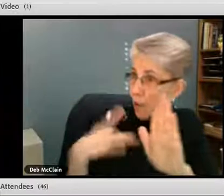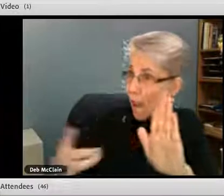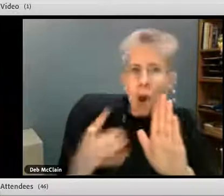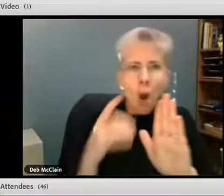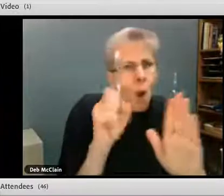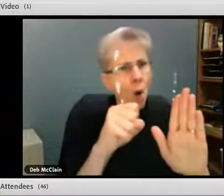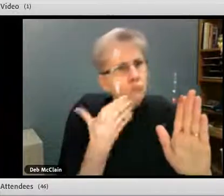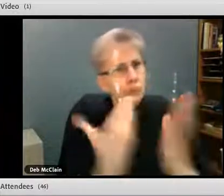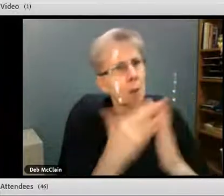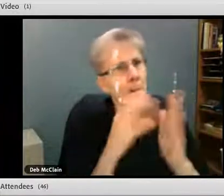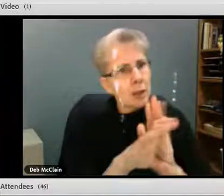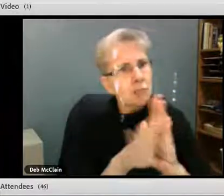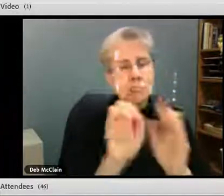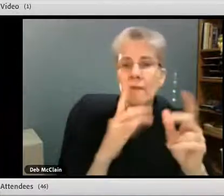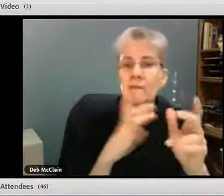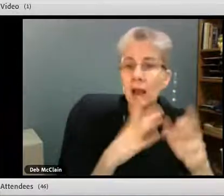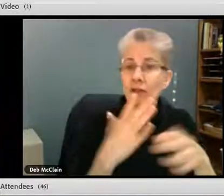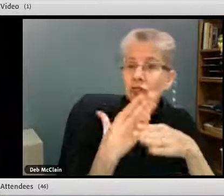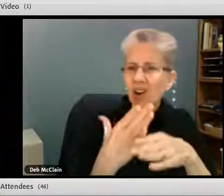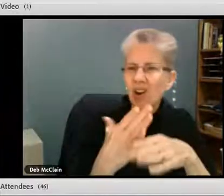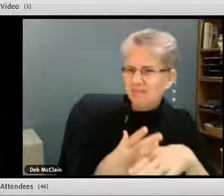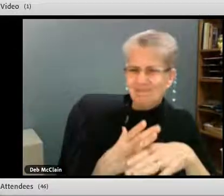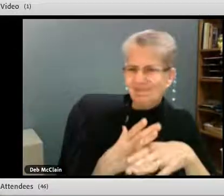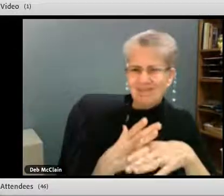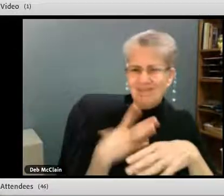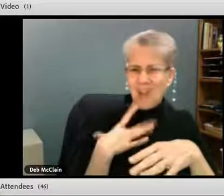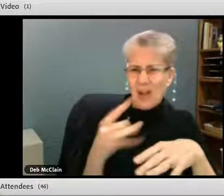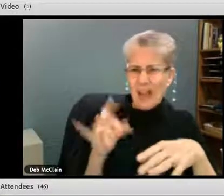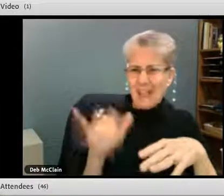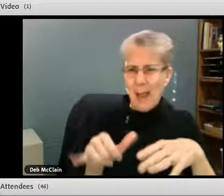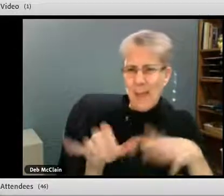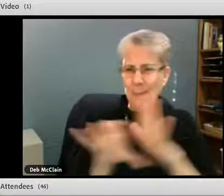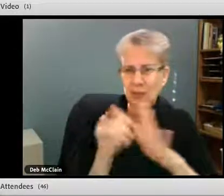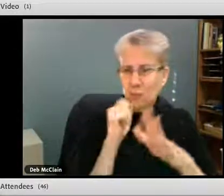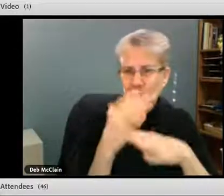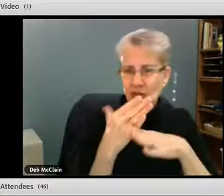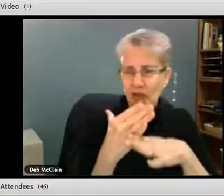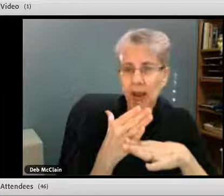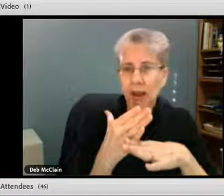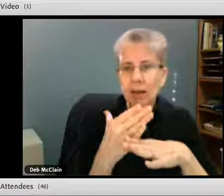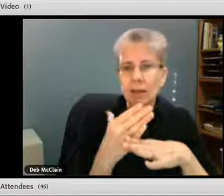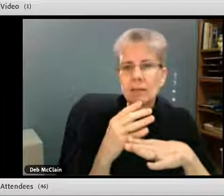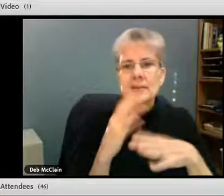Or "Eww, that's awful of me." As someone who doesn't always like to be photographed, I appreciate that.